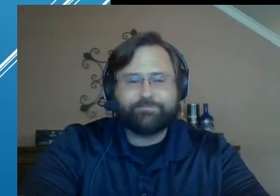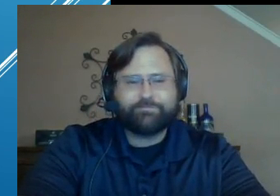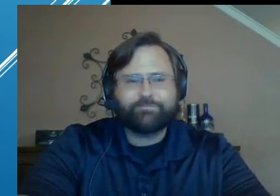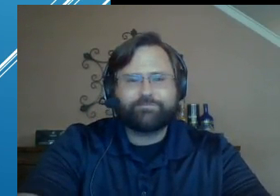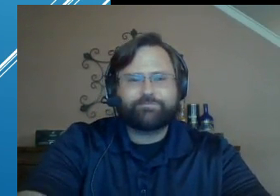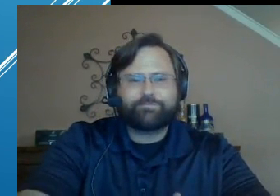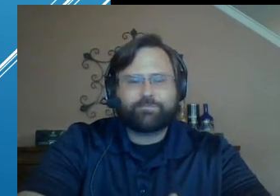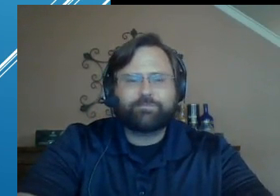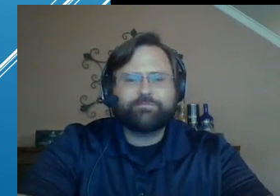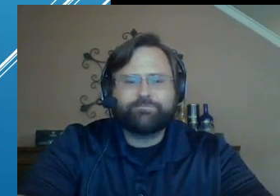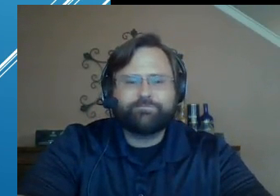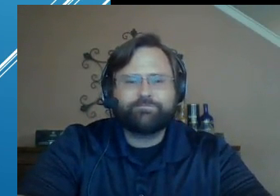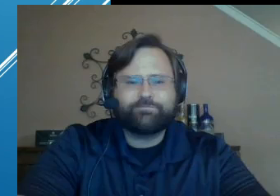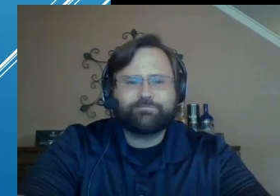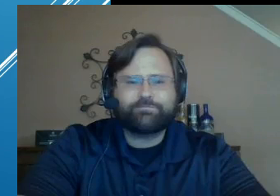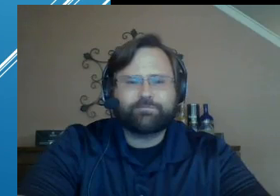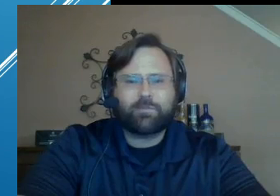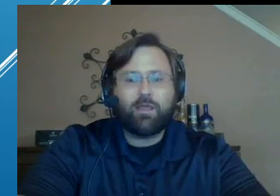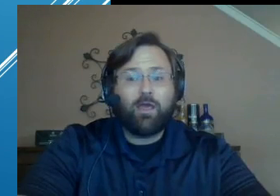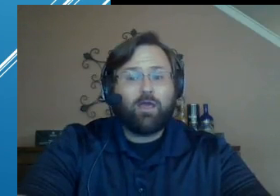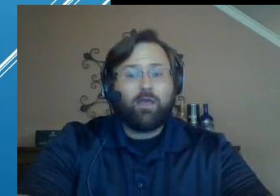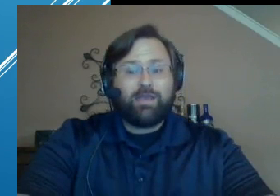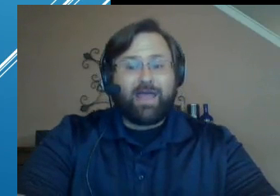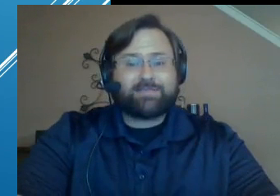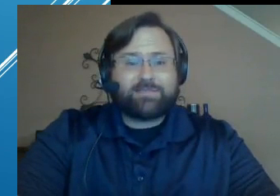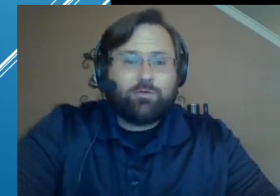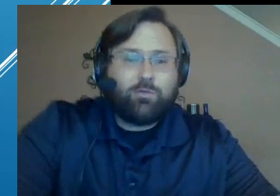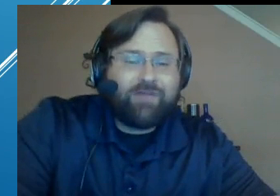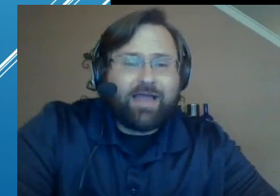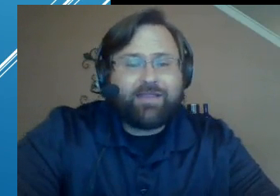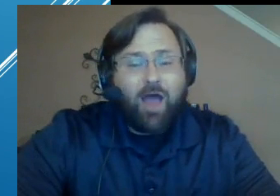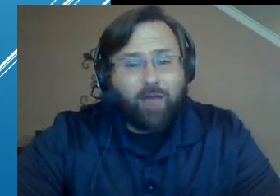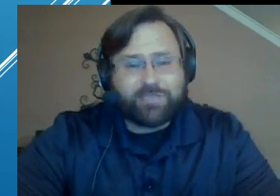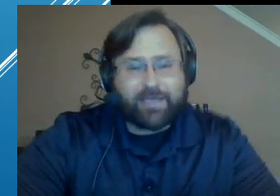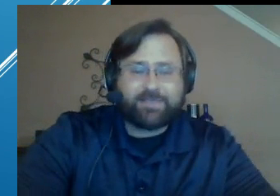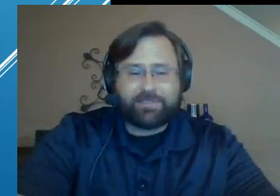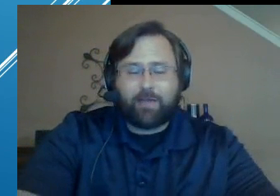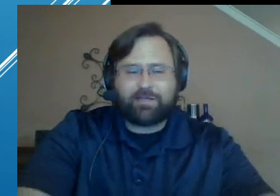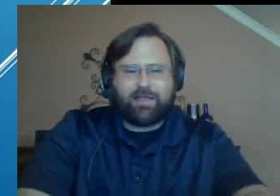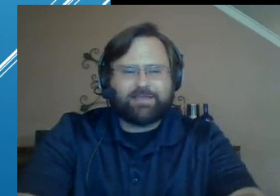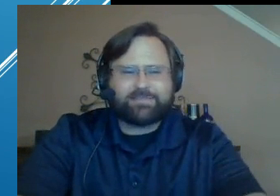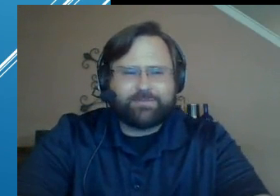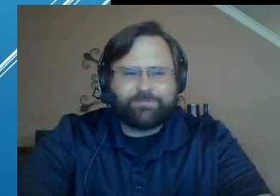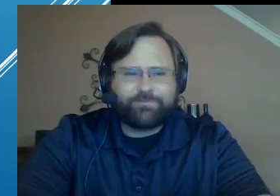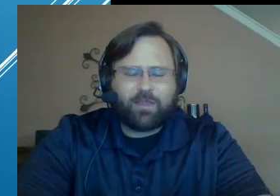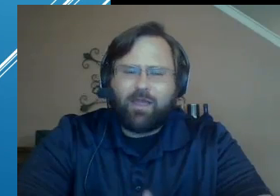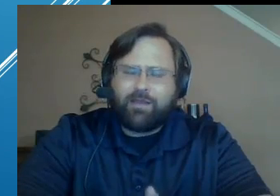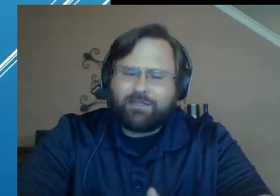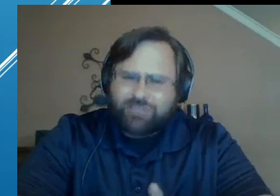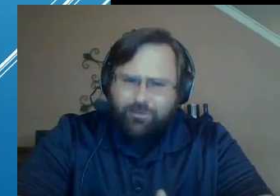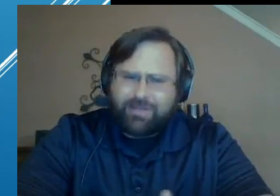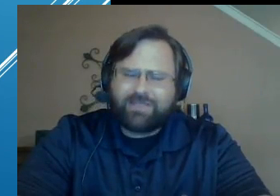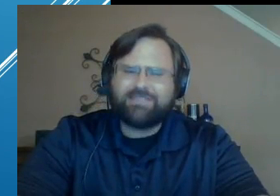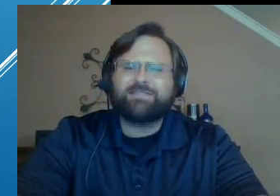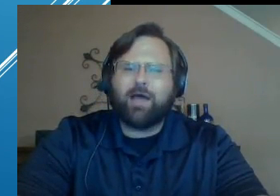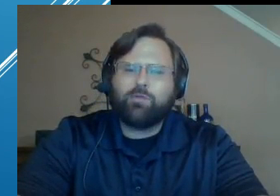next we find that objects can be topicalized that generally this is done when